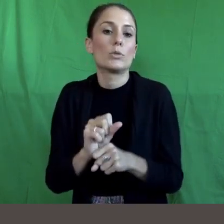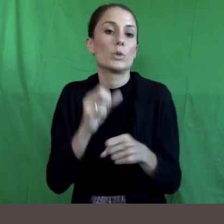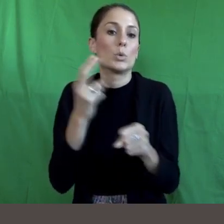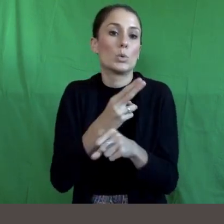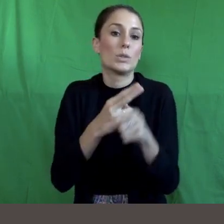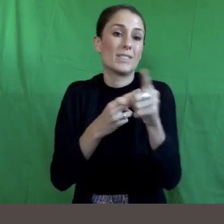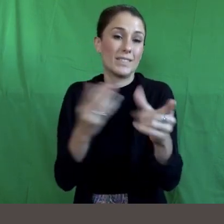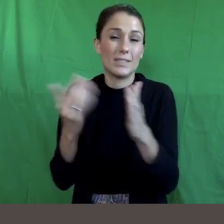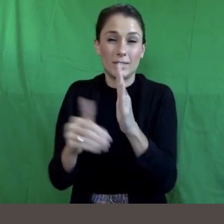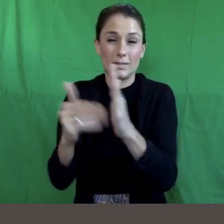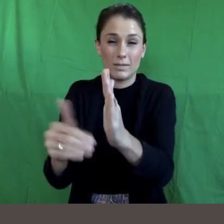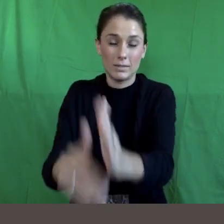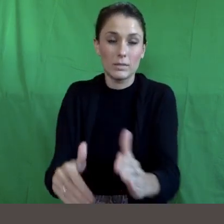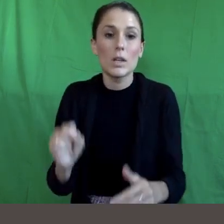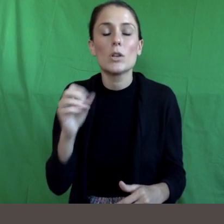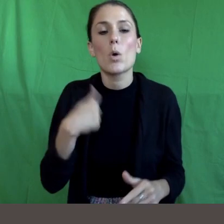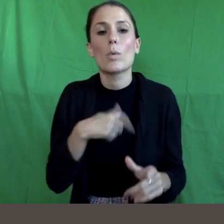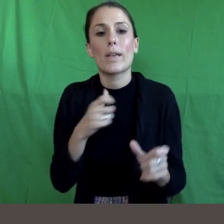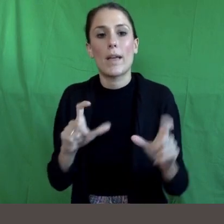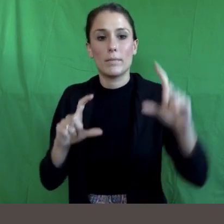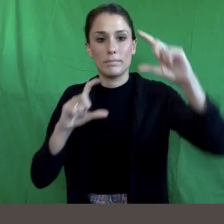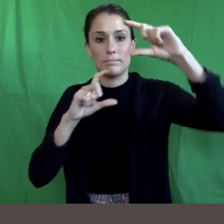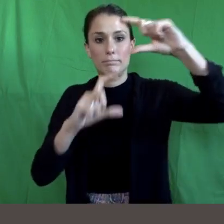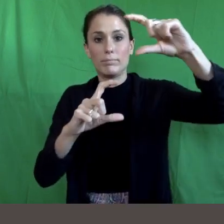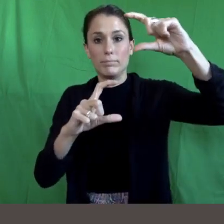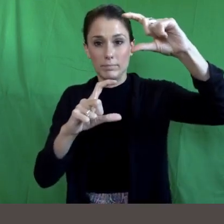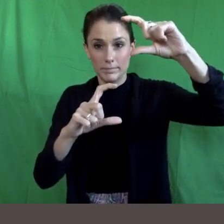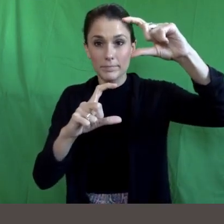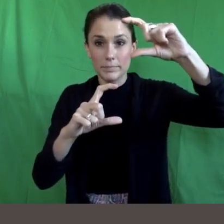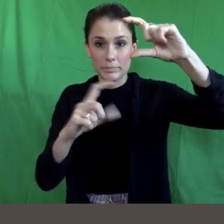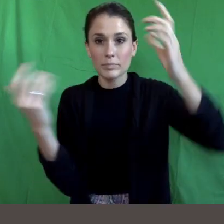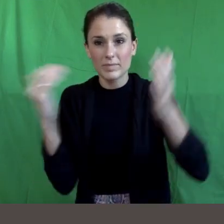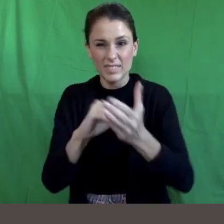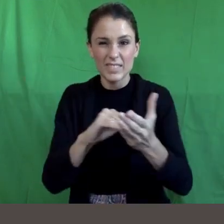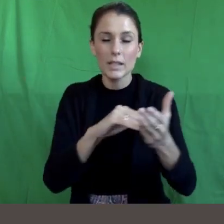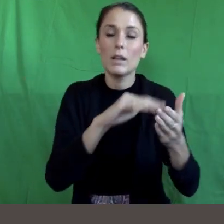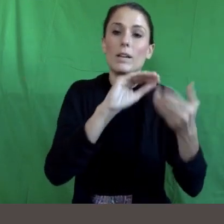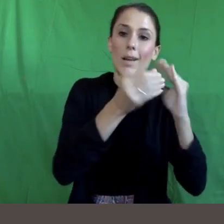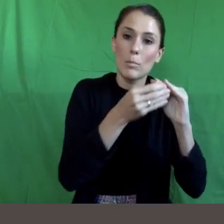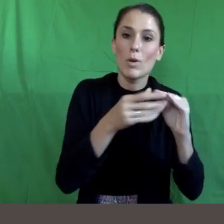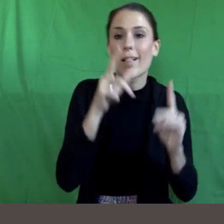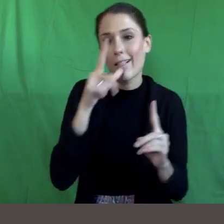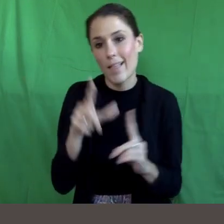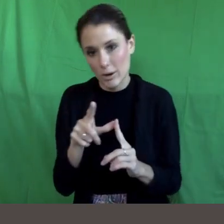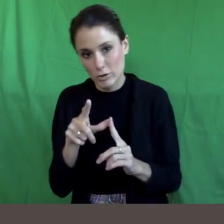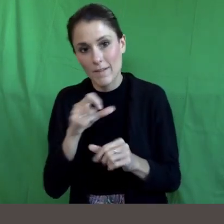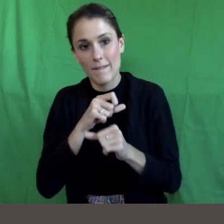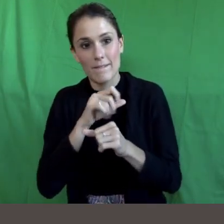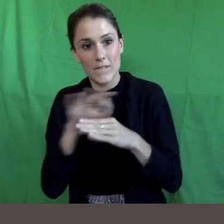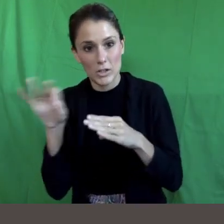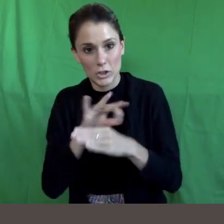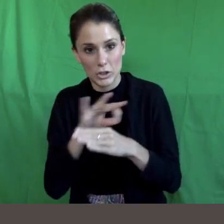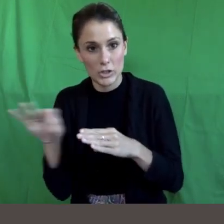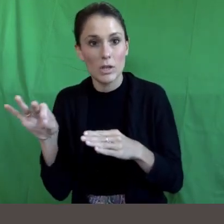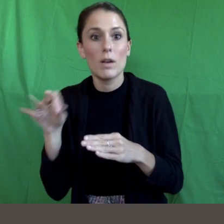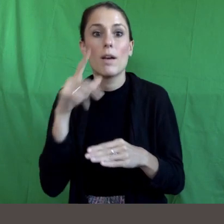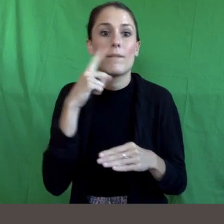Well, we can actually reuse these generators. We can put these two generators together, again, back into a digits and letters generator function.